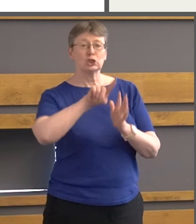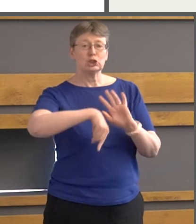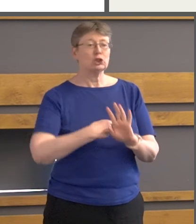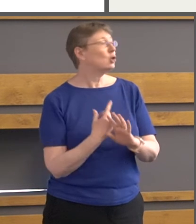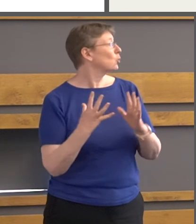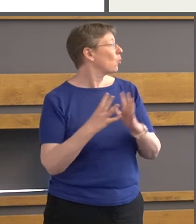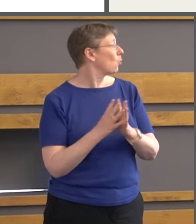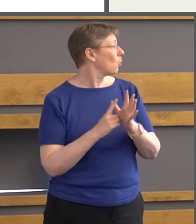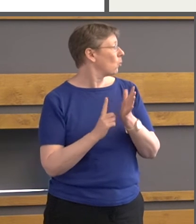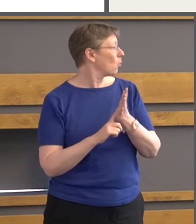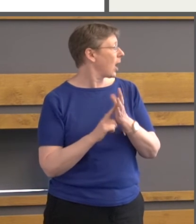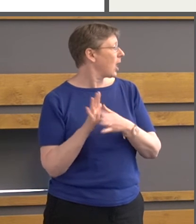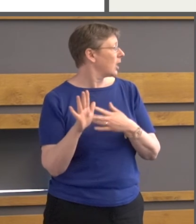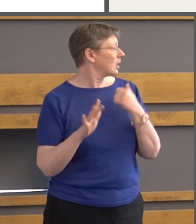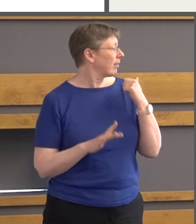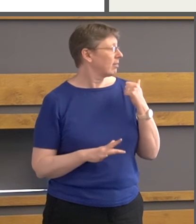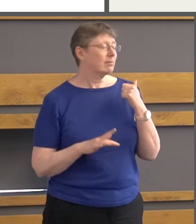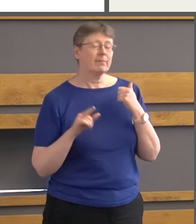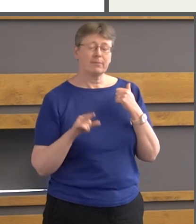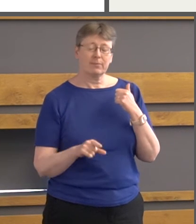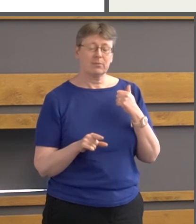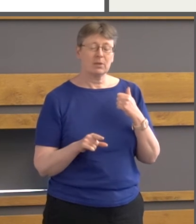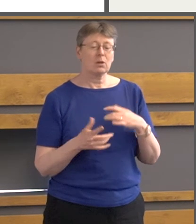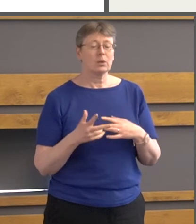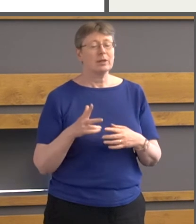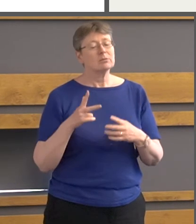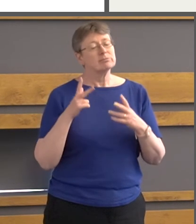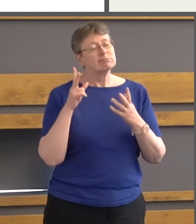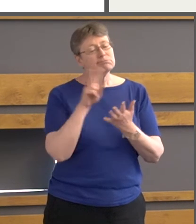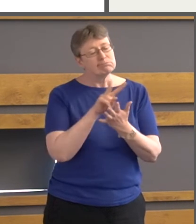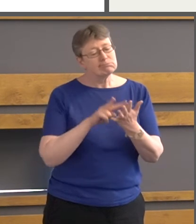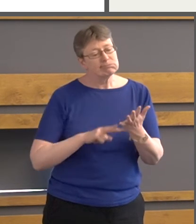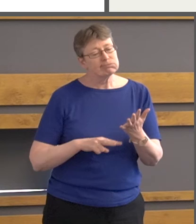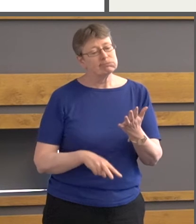A Study of Transnational Positioning." That's when looking through it through a post-colonial lens,